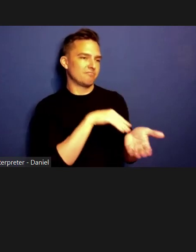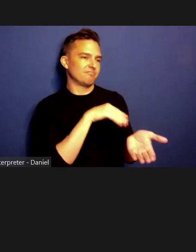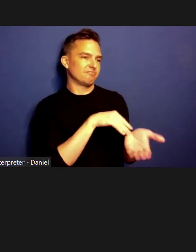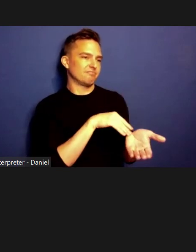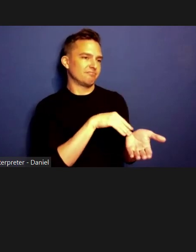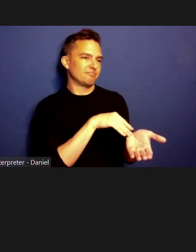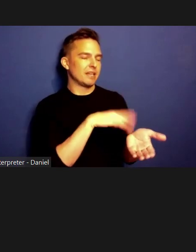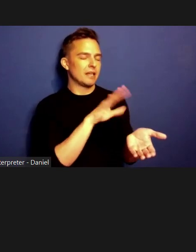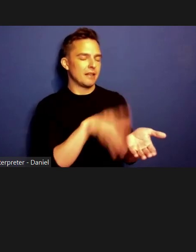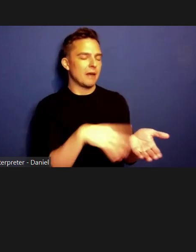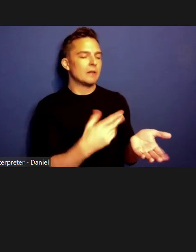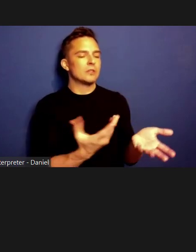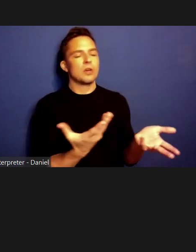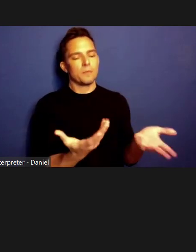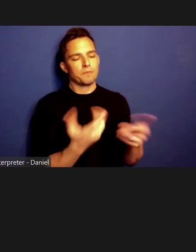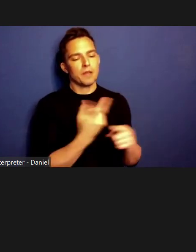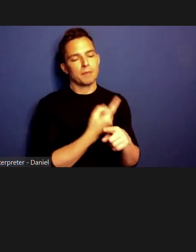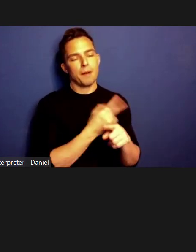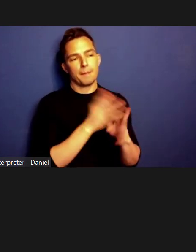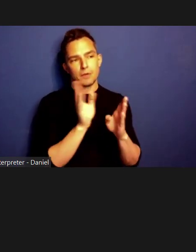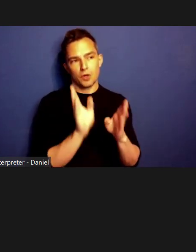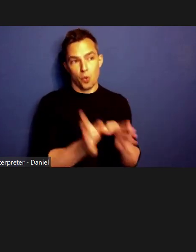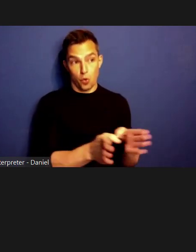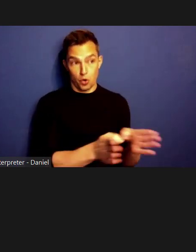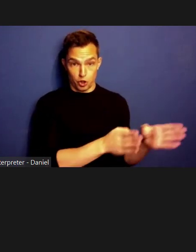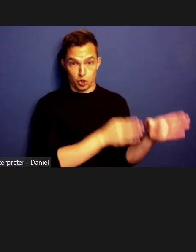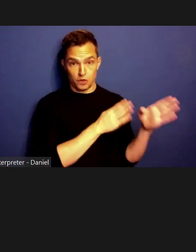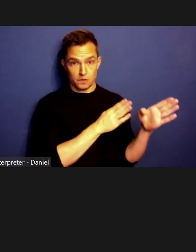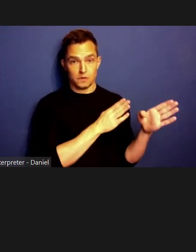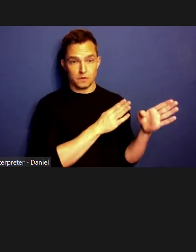The proper order, the most logical order, it is notes always this case,